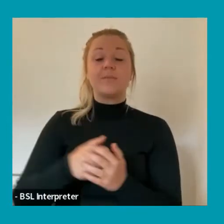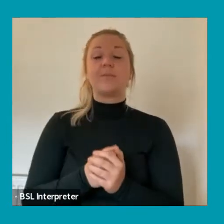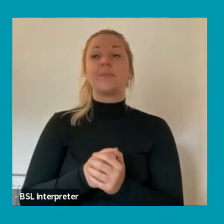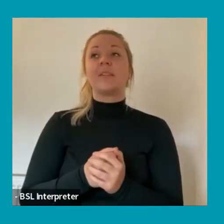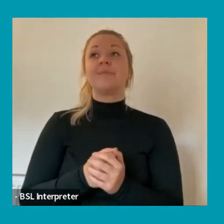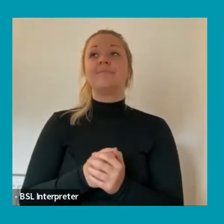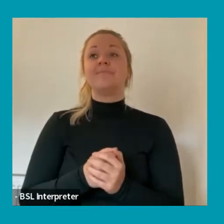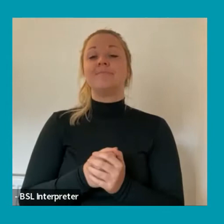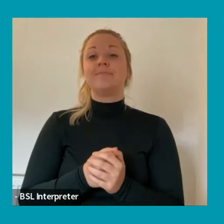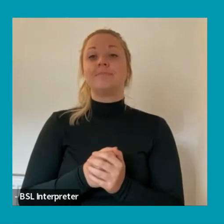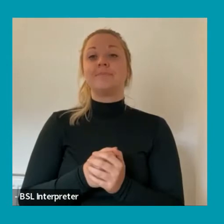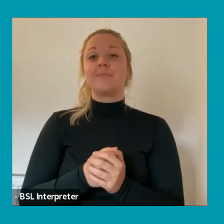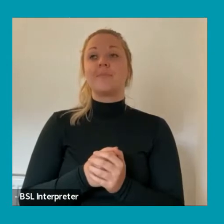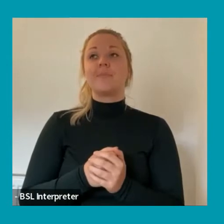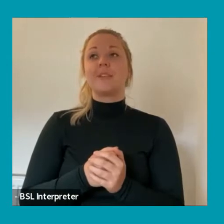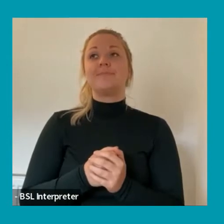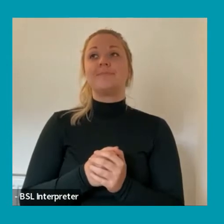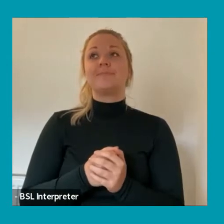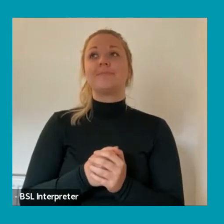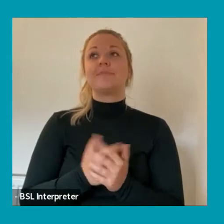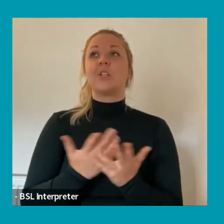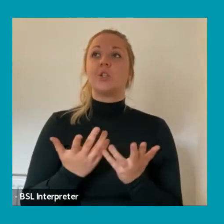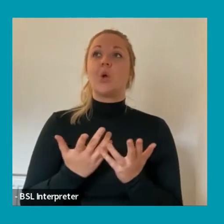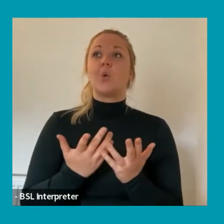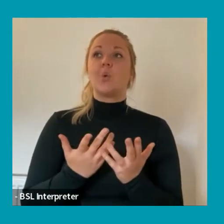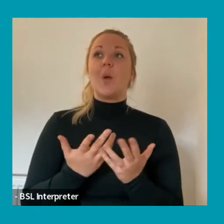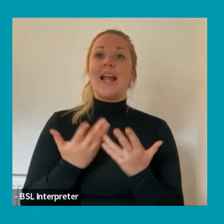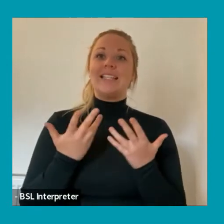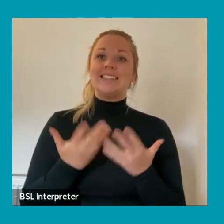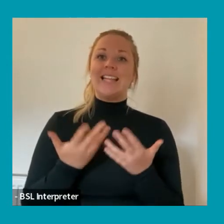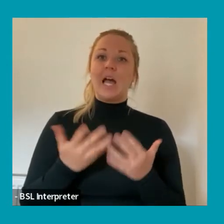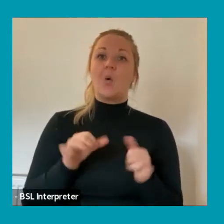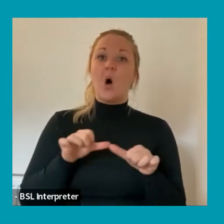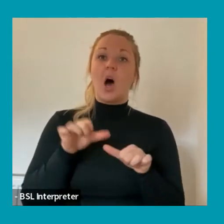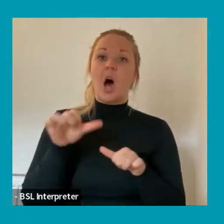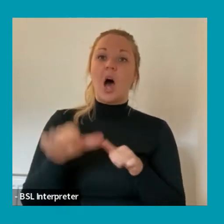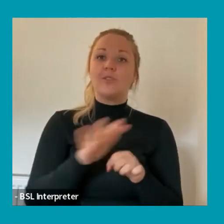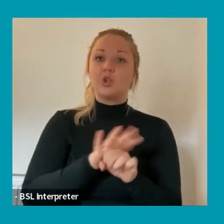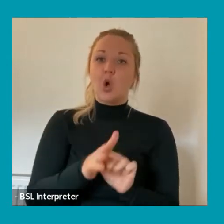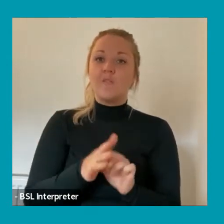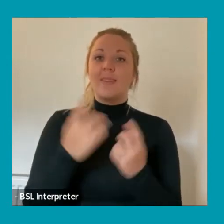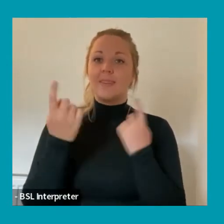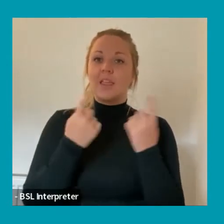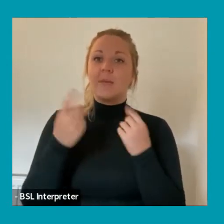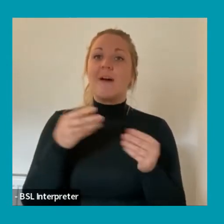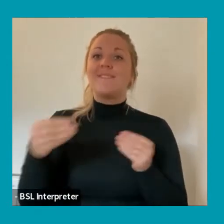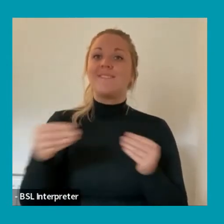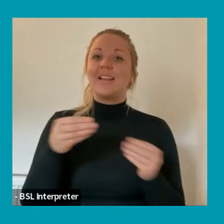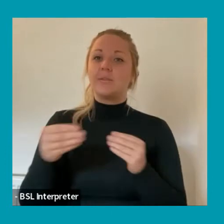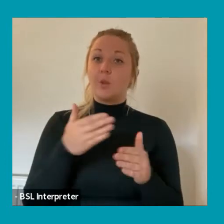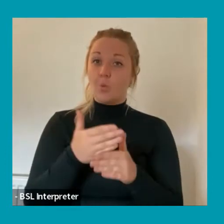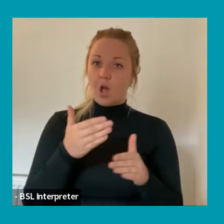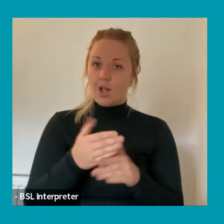You know particularly, with perhaps N post COVID and flexible working I think where disability is the trailblazer.